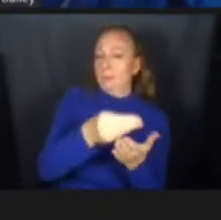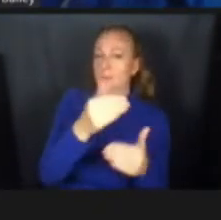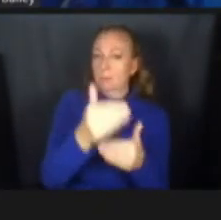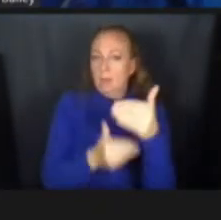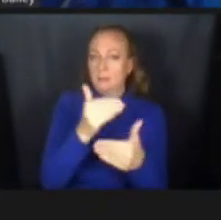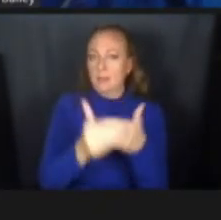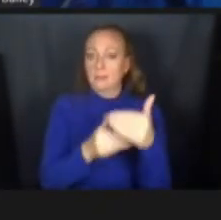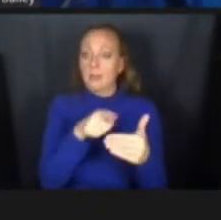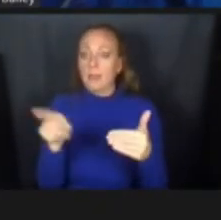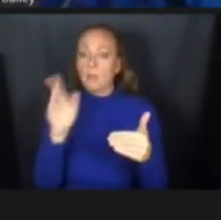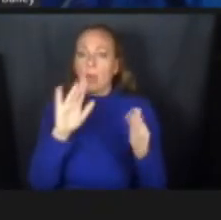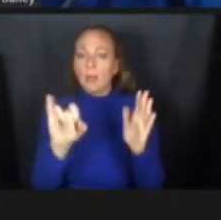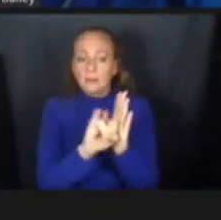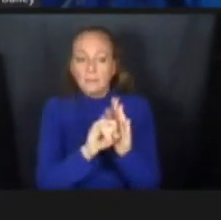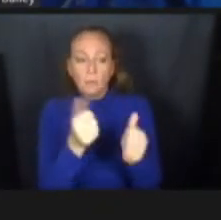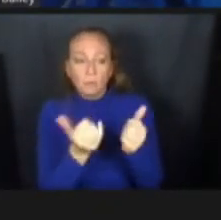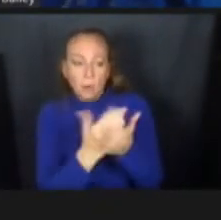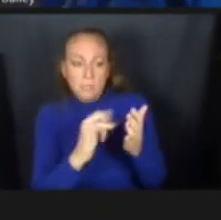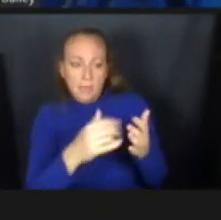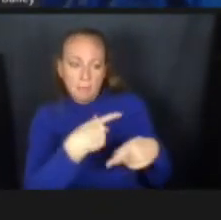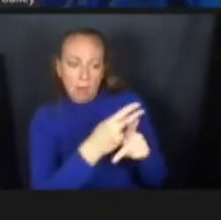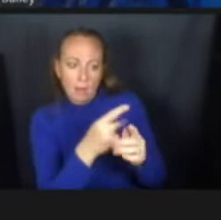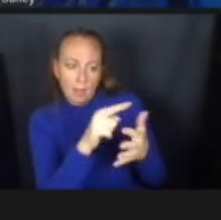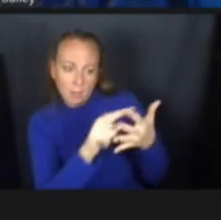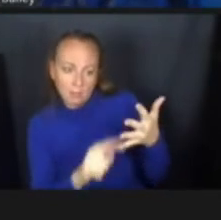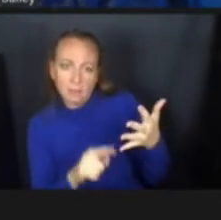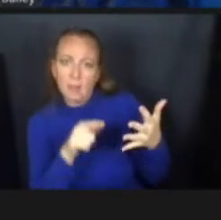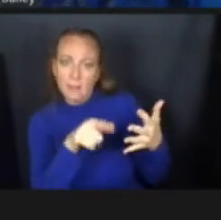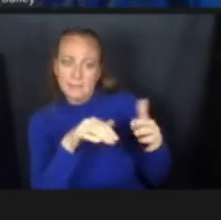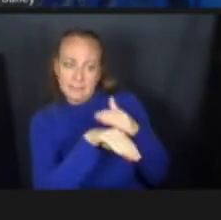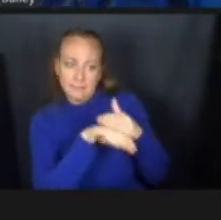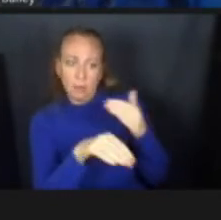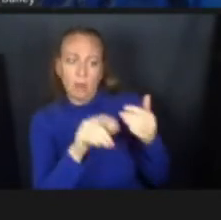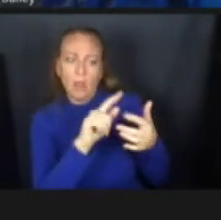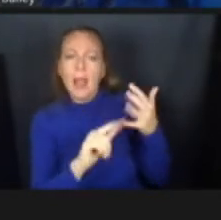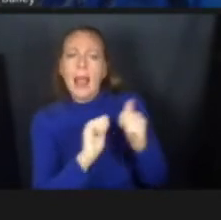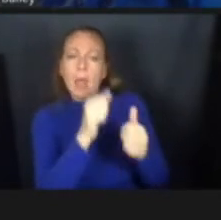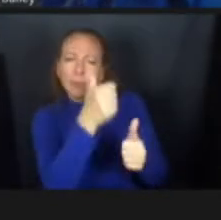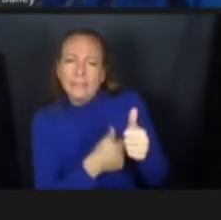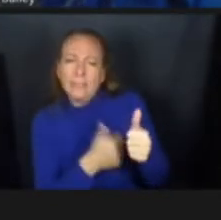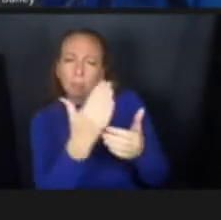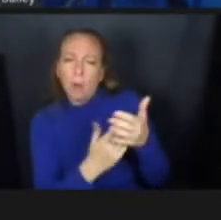which are accessible, and how they work. It also identifies any instances